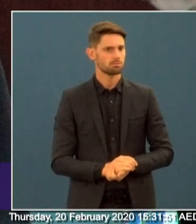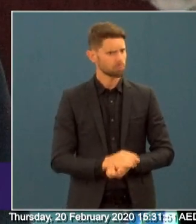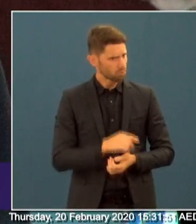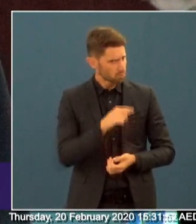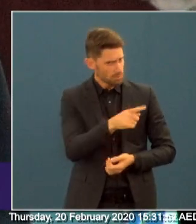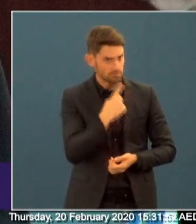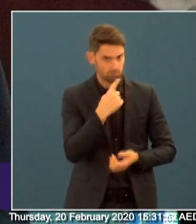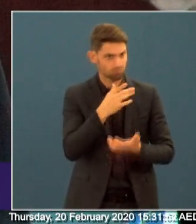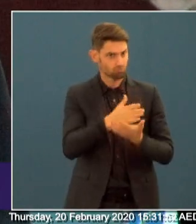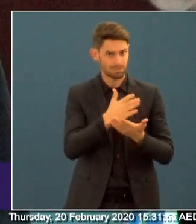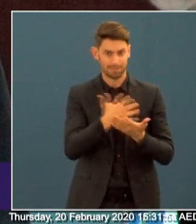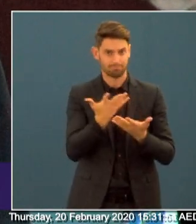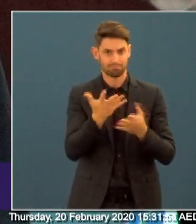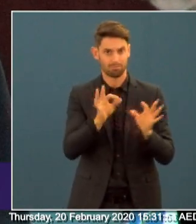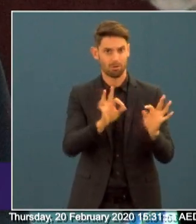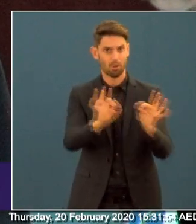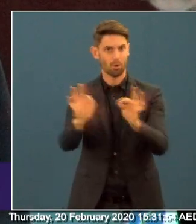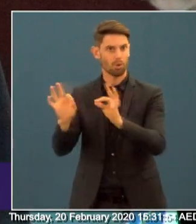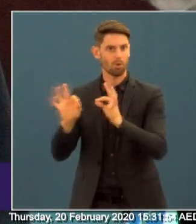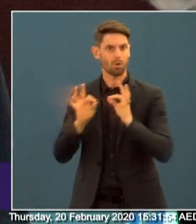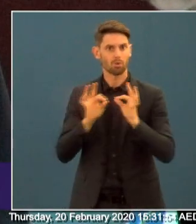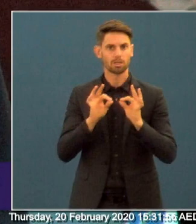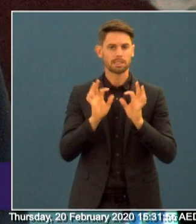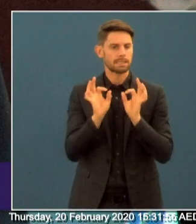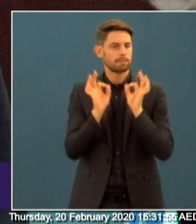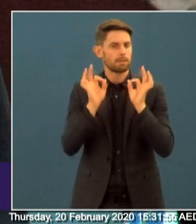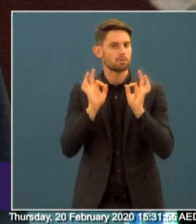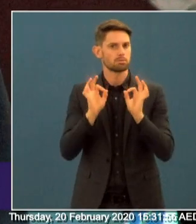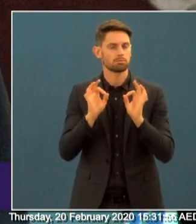evidence-based paediatric strategic health care plan currently in place